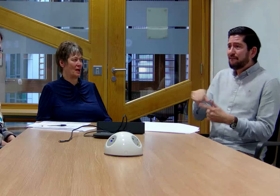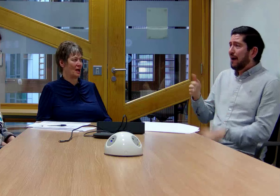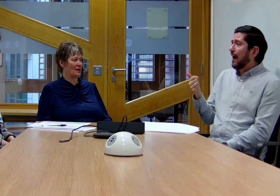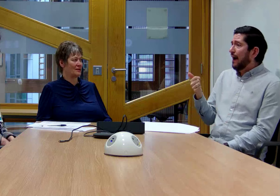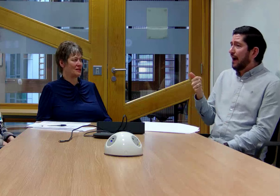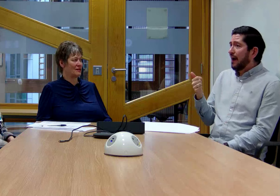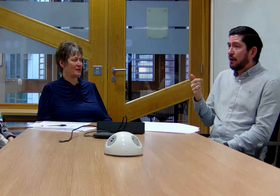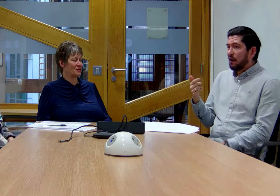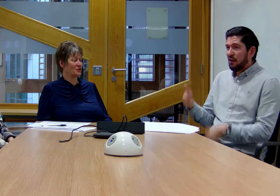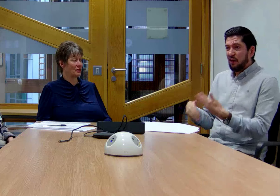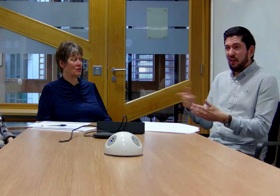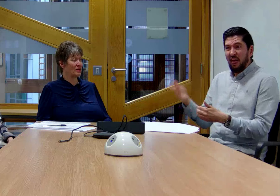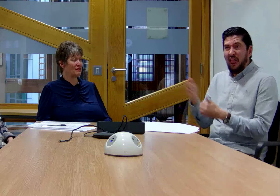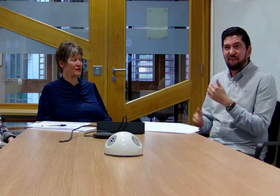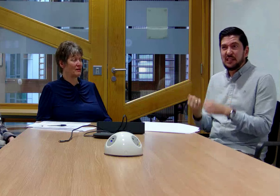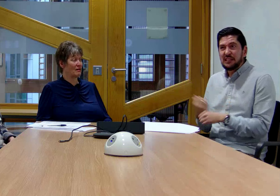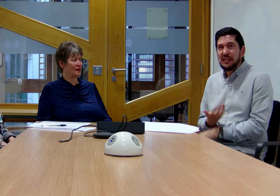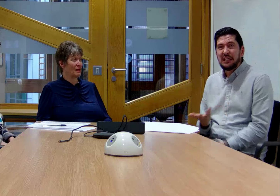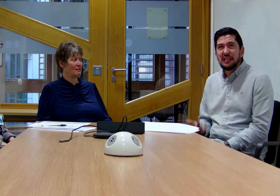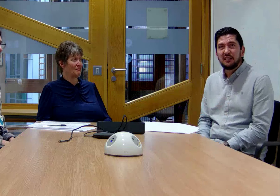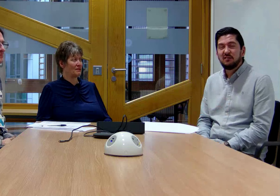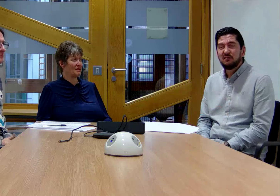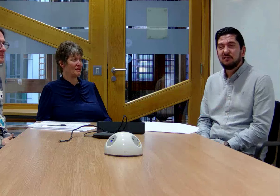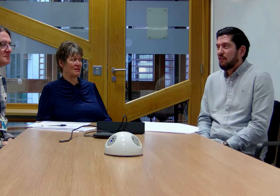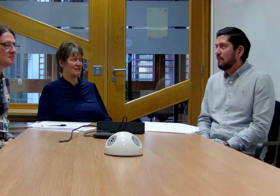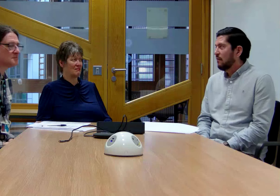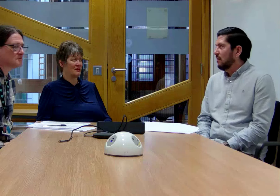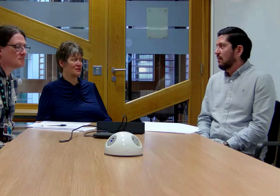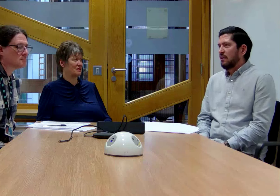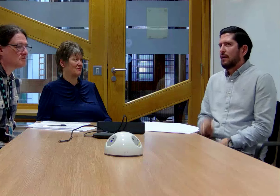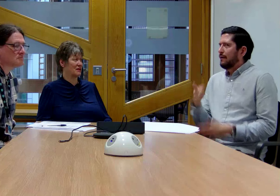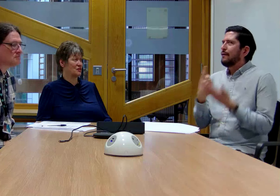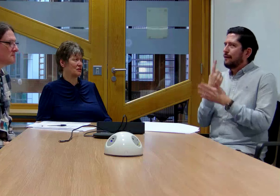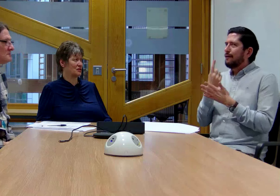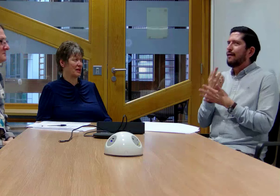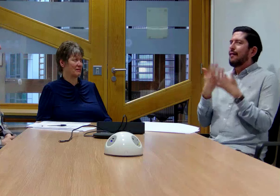language. Oh, I'd love to learn that language! and the deaf person is like, all right, fair